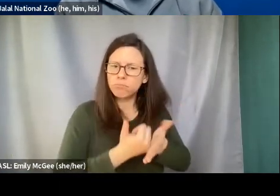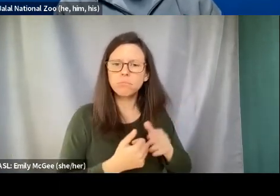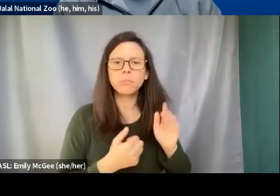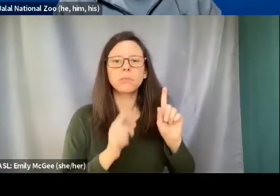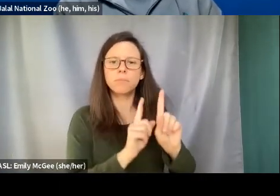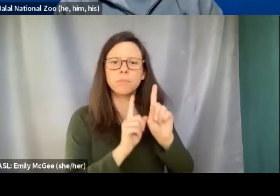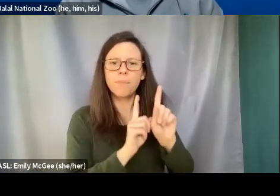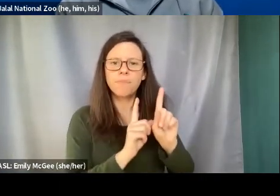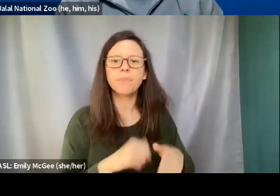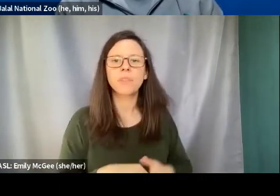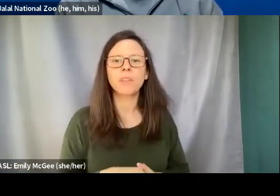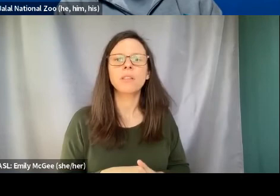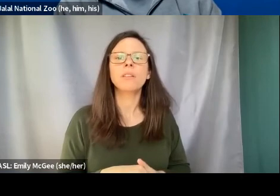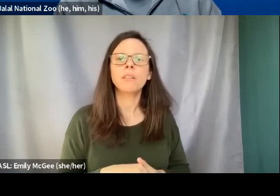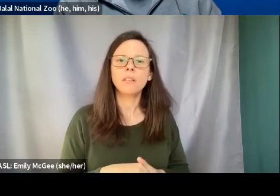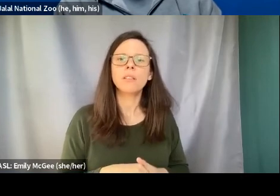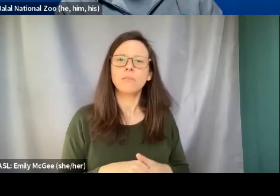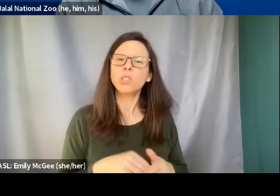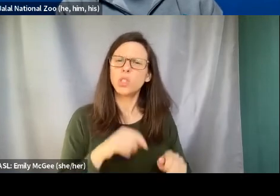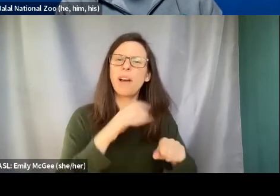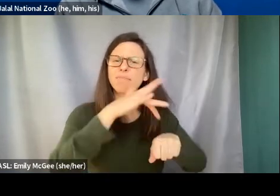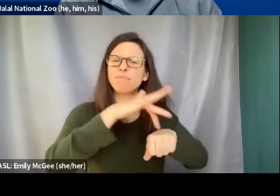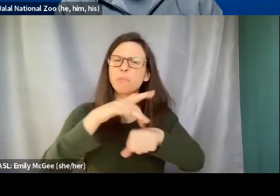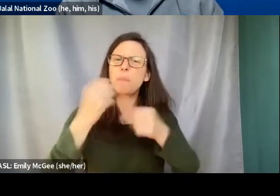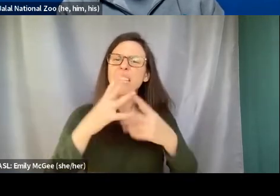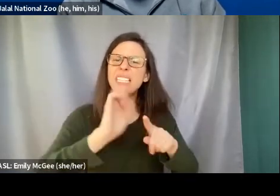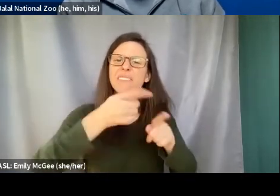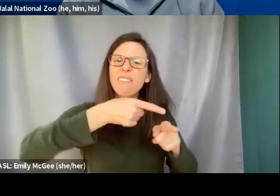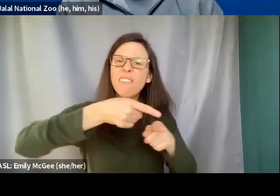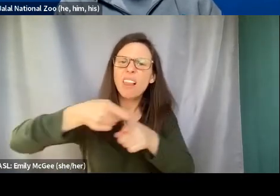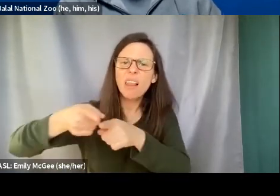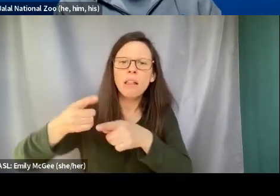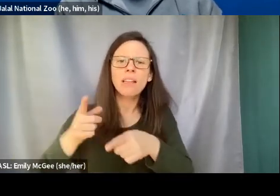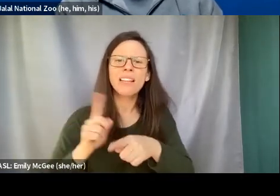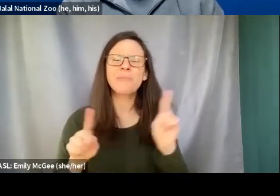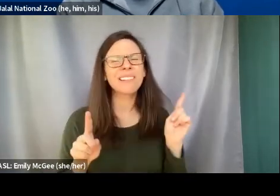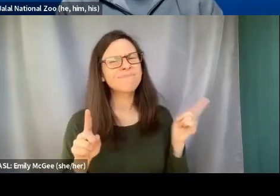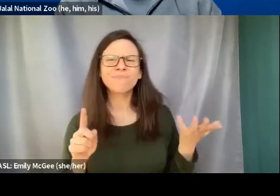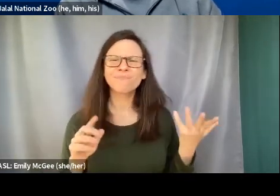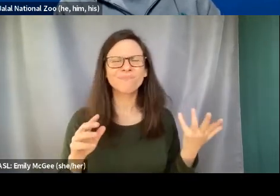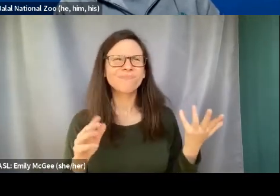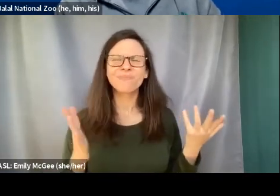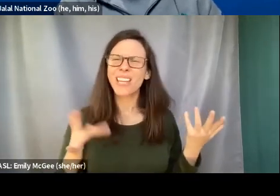just wanted to kind of find something that I could take pride in what I do, you know, not just go in